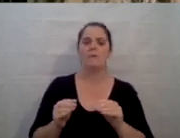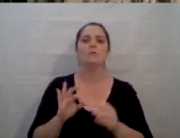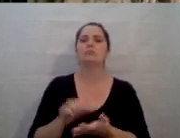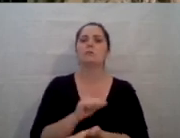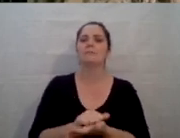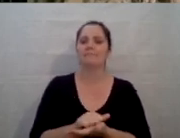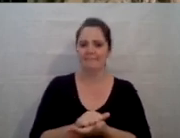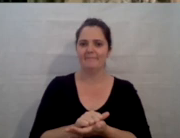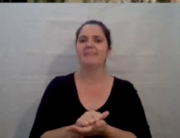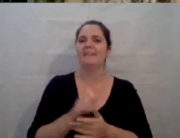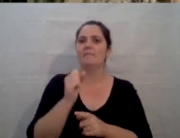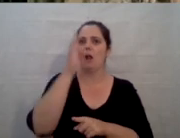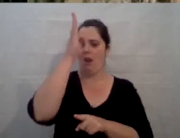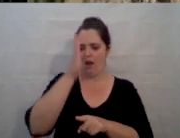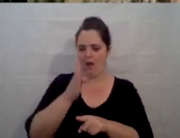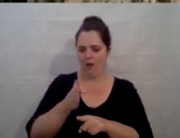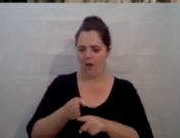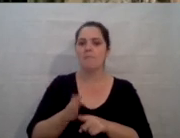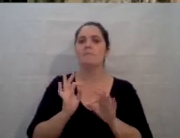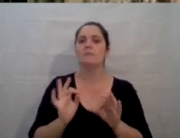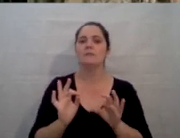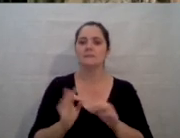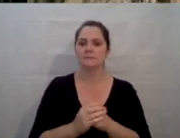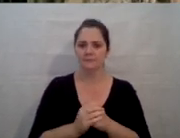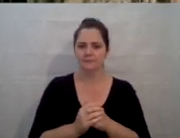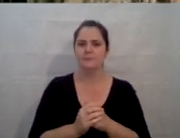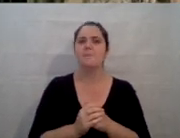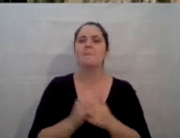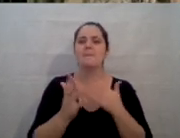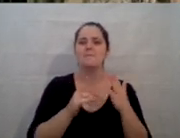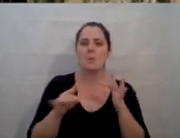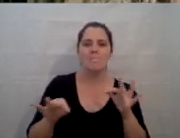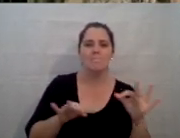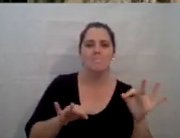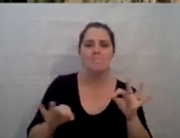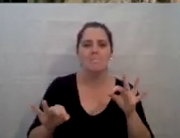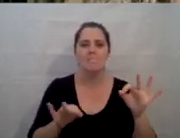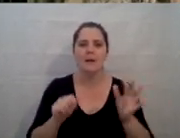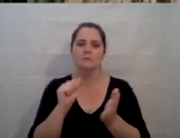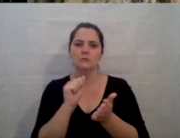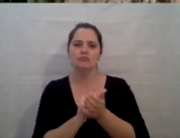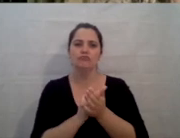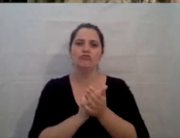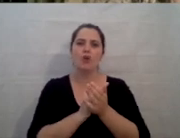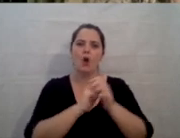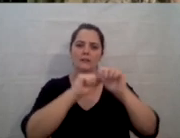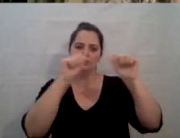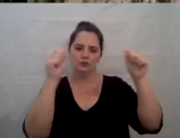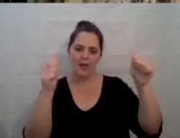So this academic life drawing is all about mapping and plotting the body in space to create a very legible and elegant rendering of the